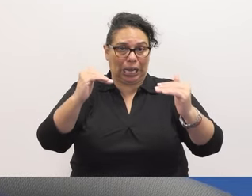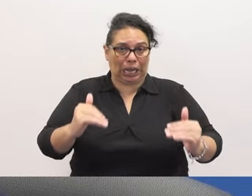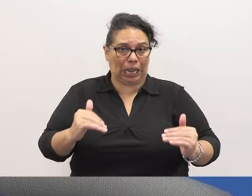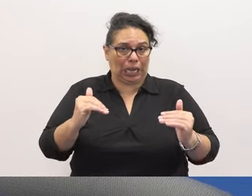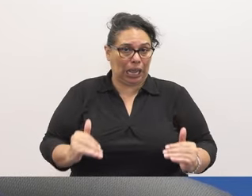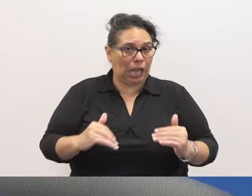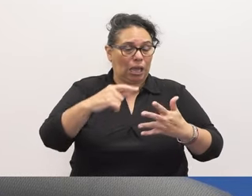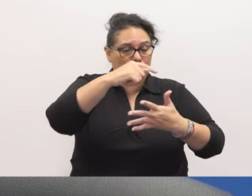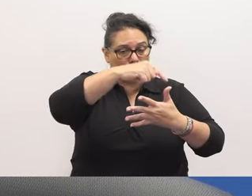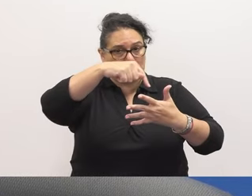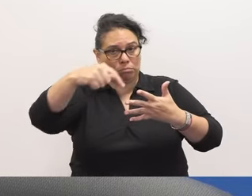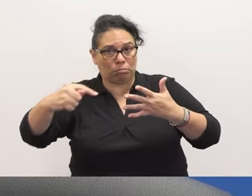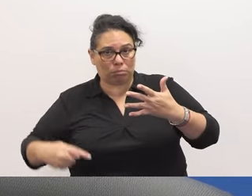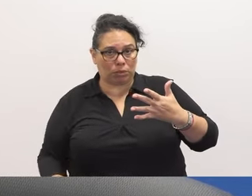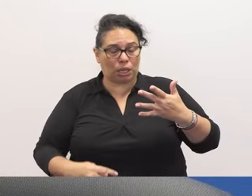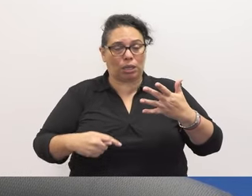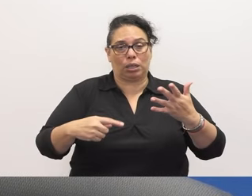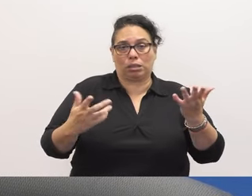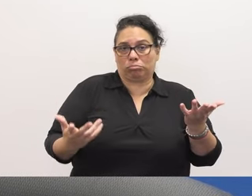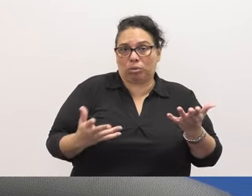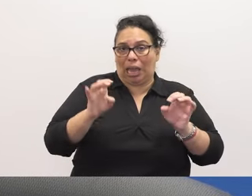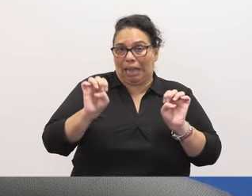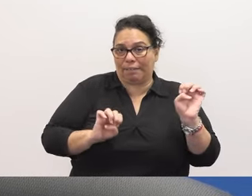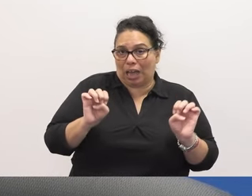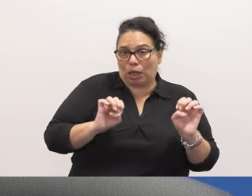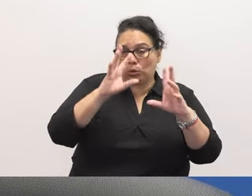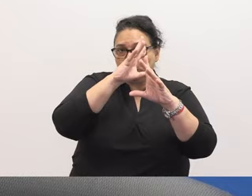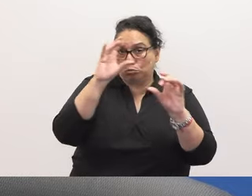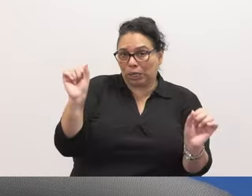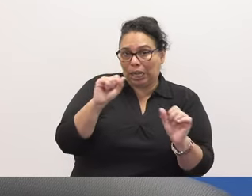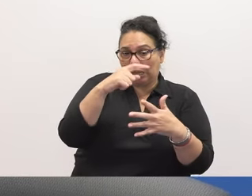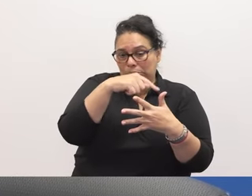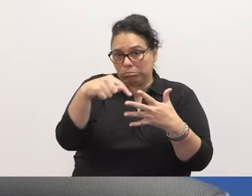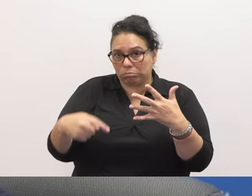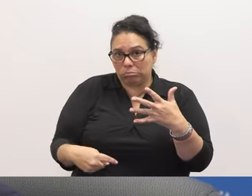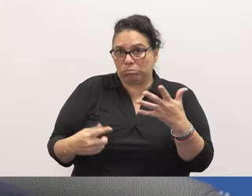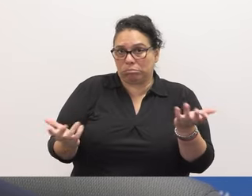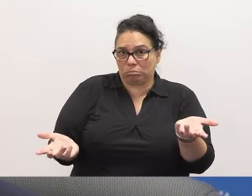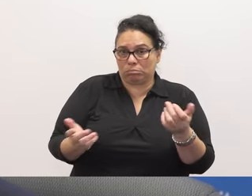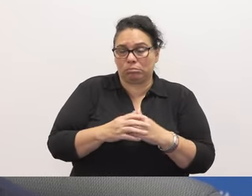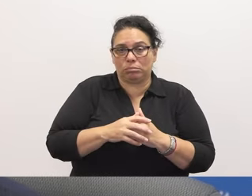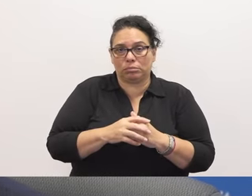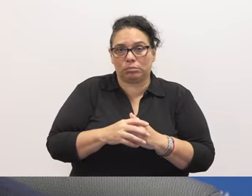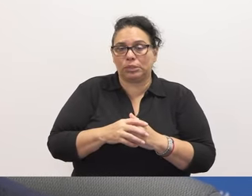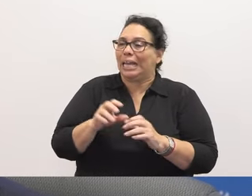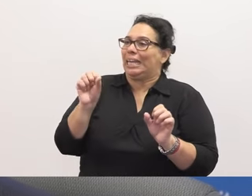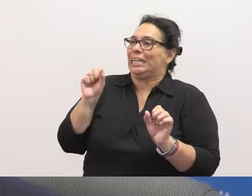what this means in terms of evaluating the superintendent and the like? Yeah, so two things.